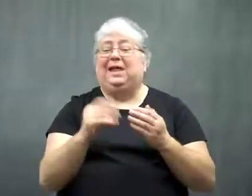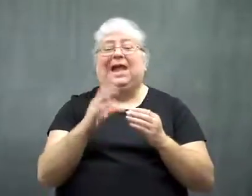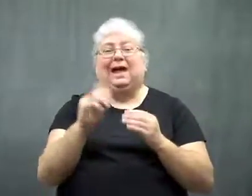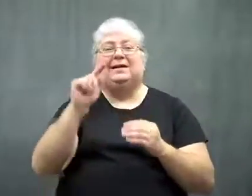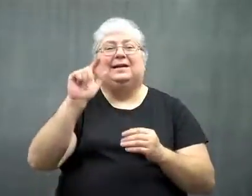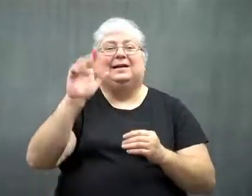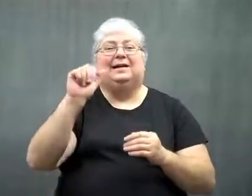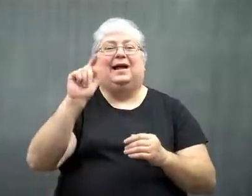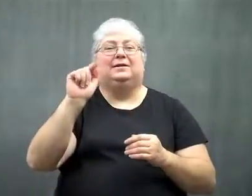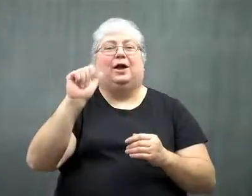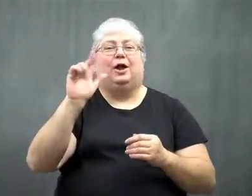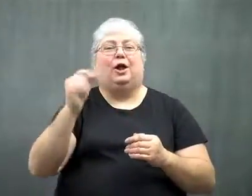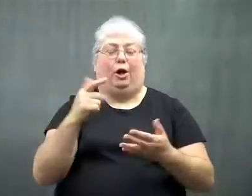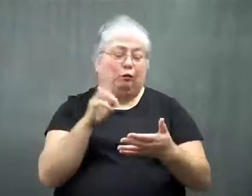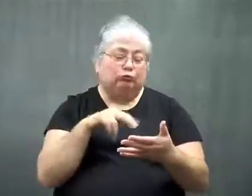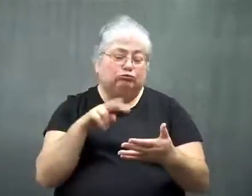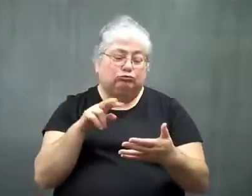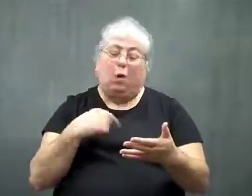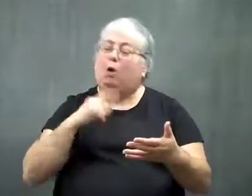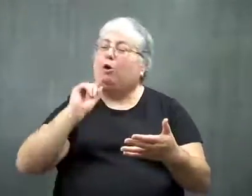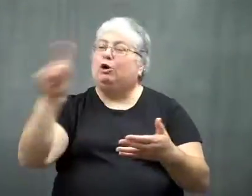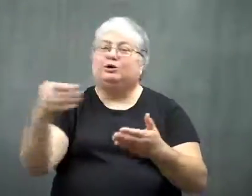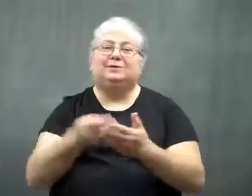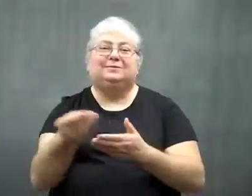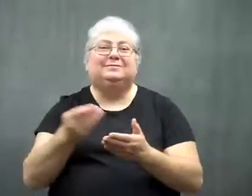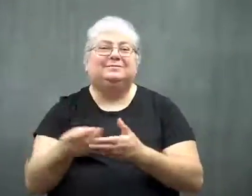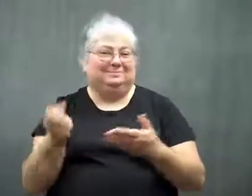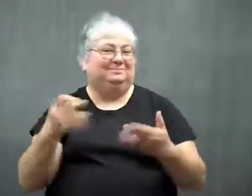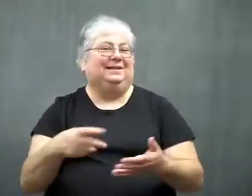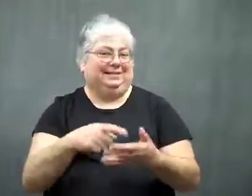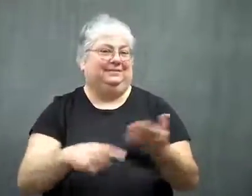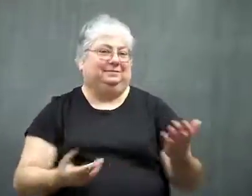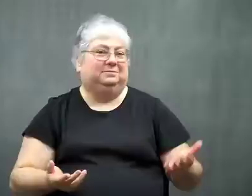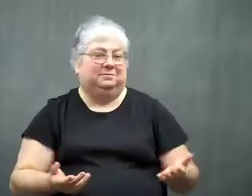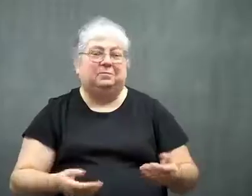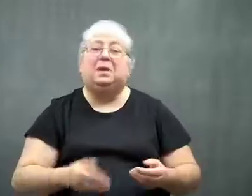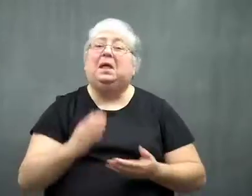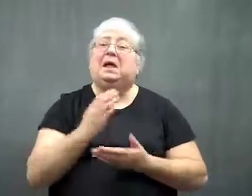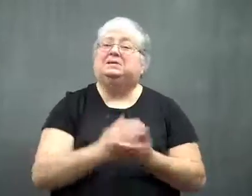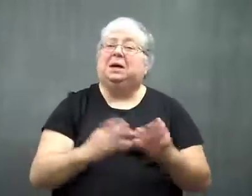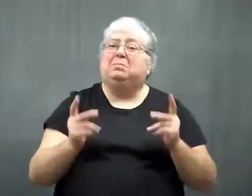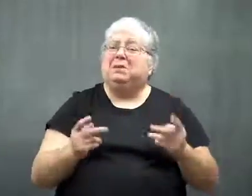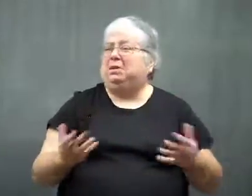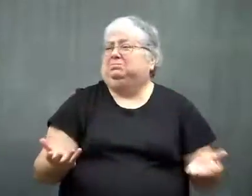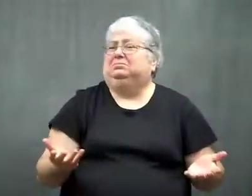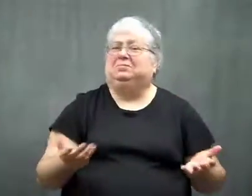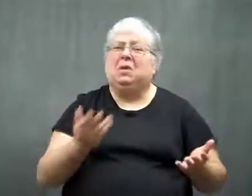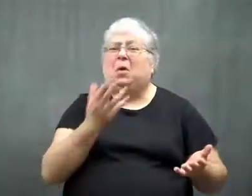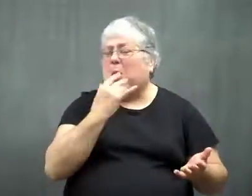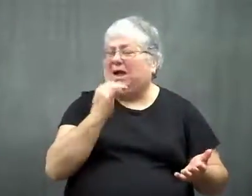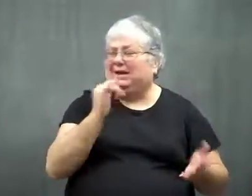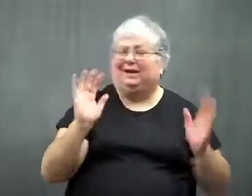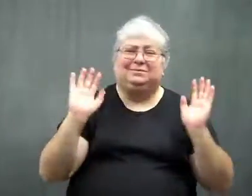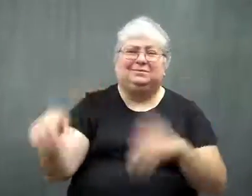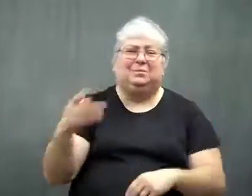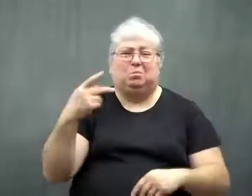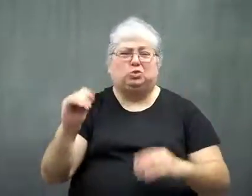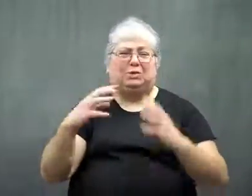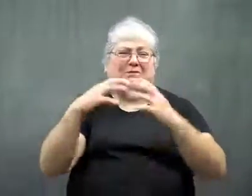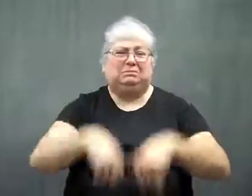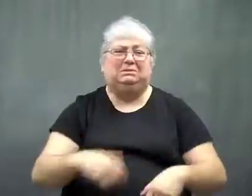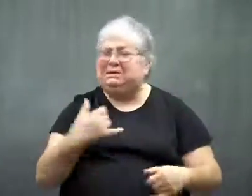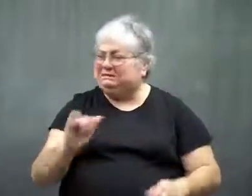and for sending catalogs that people use to order things through the mail.